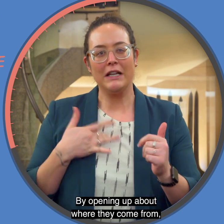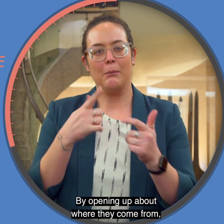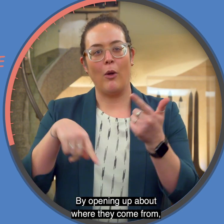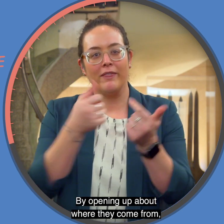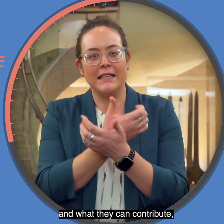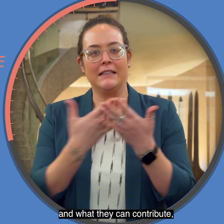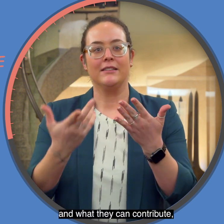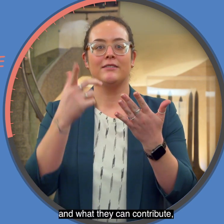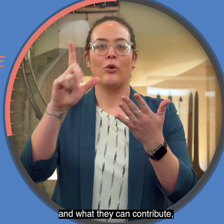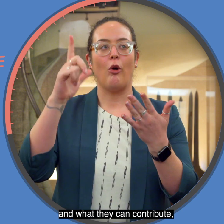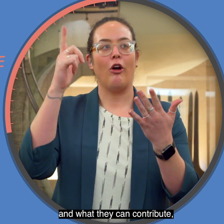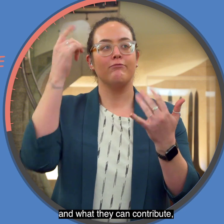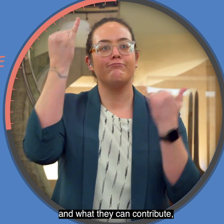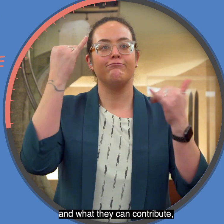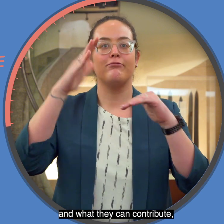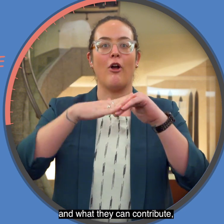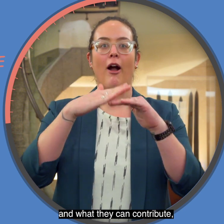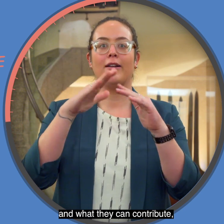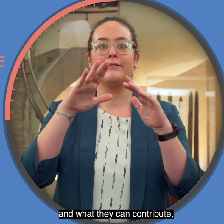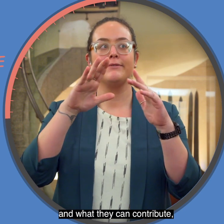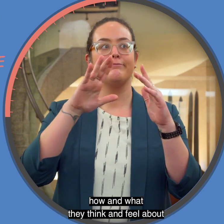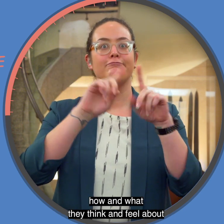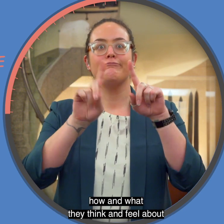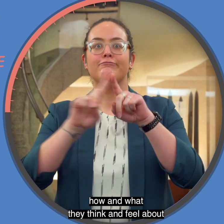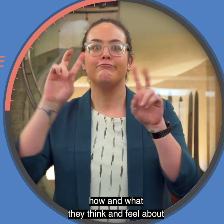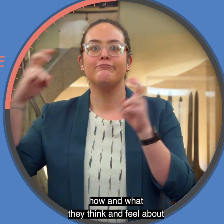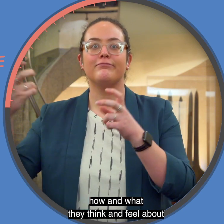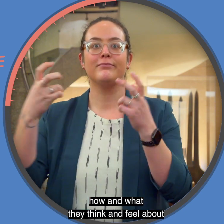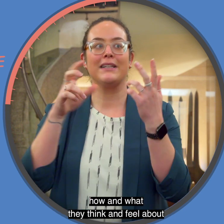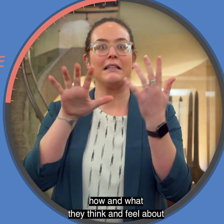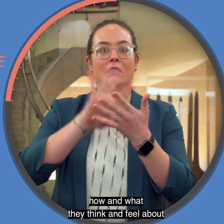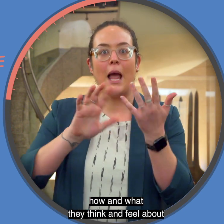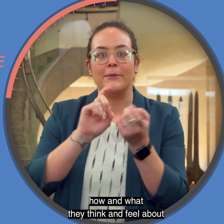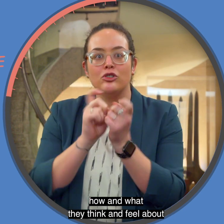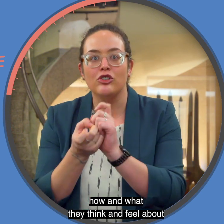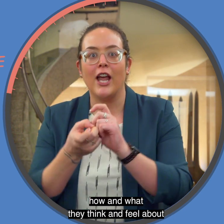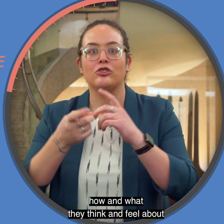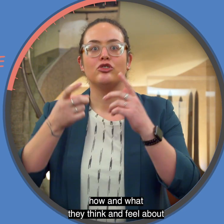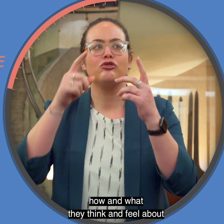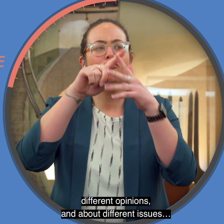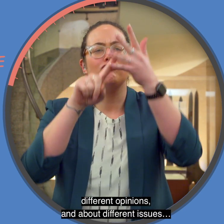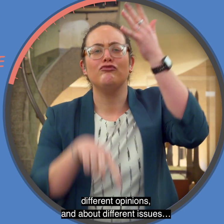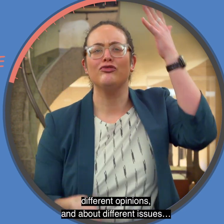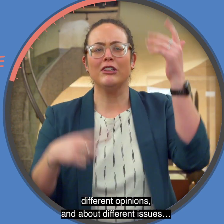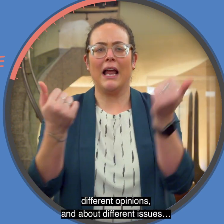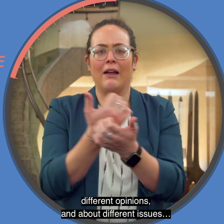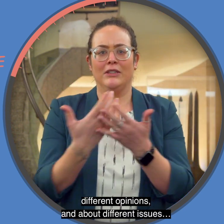and what they can contribute. How they, and what they think and feel about different